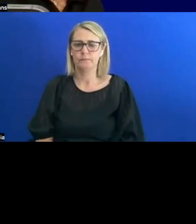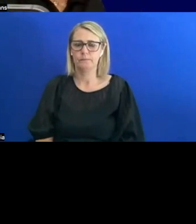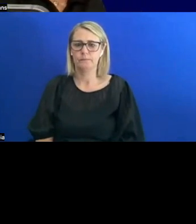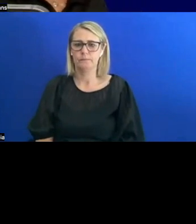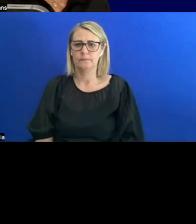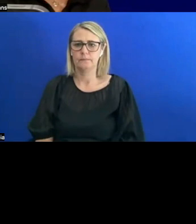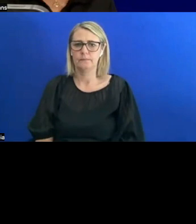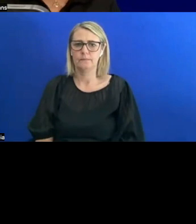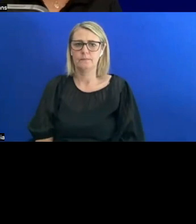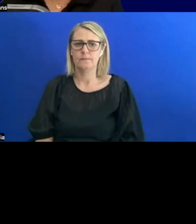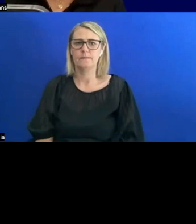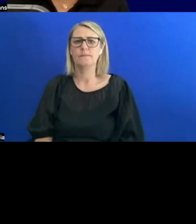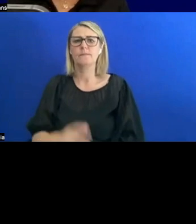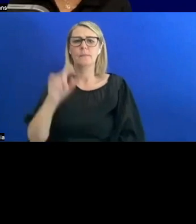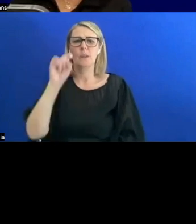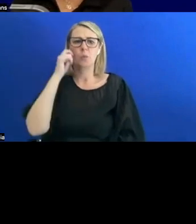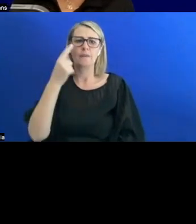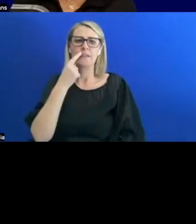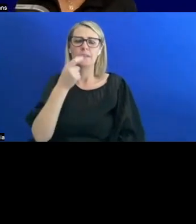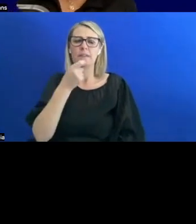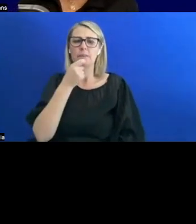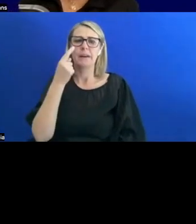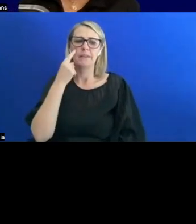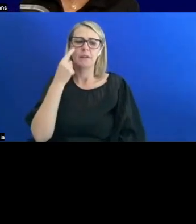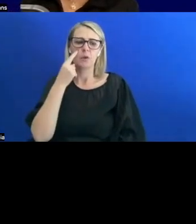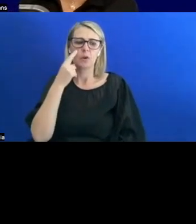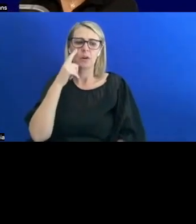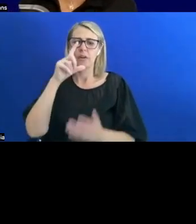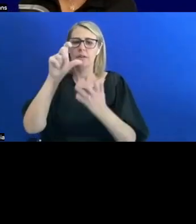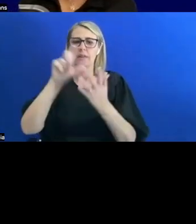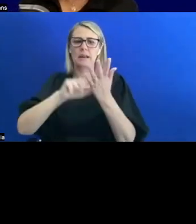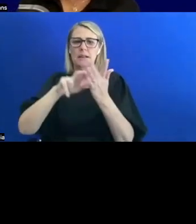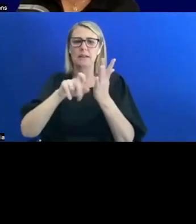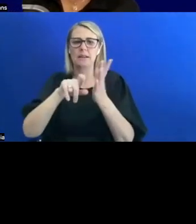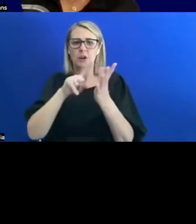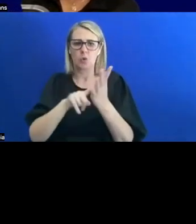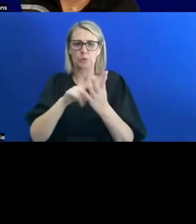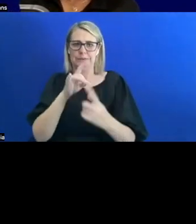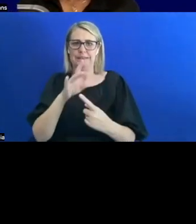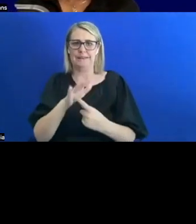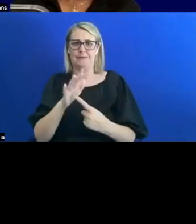We're going to have a little bit of a look at the clinical significance and how we assess